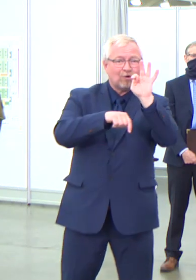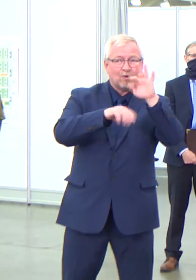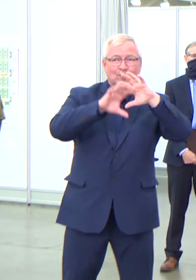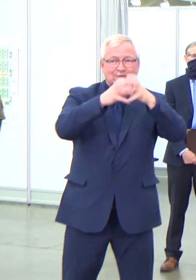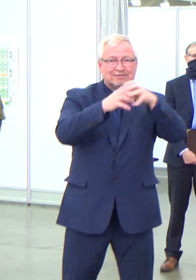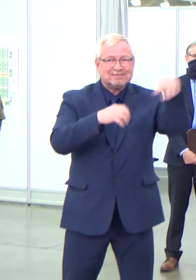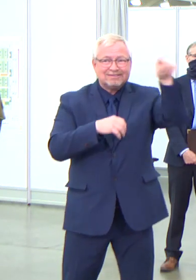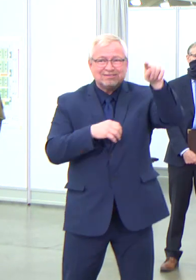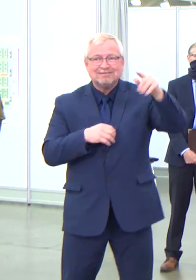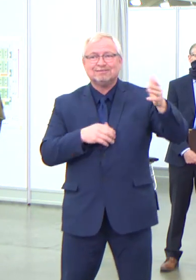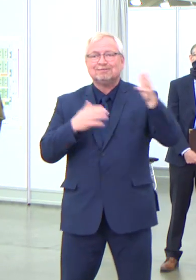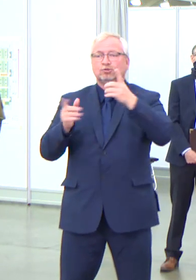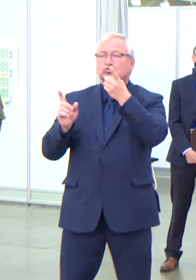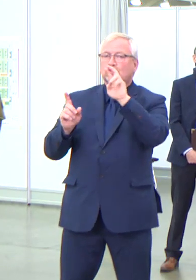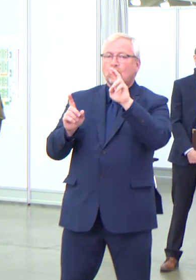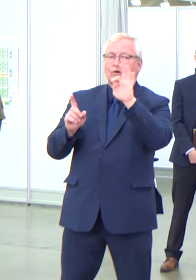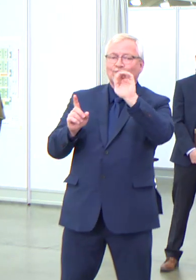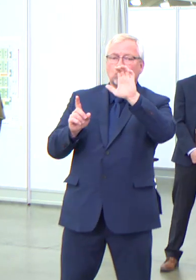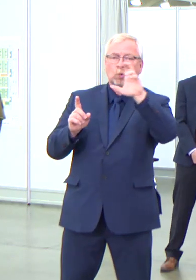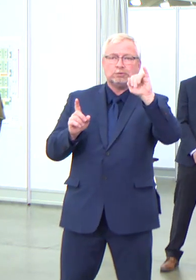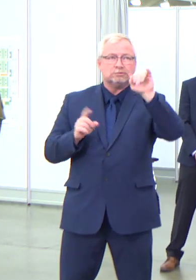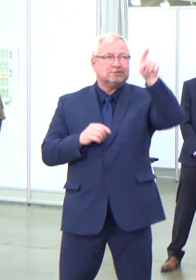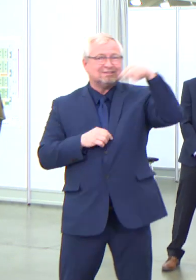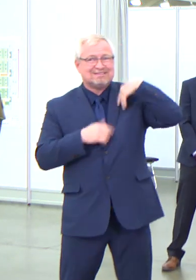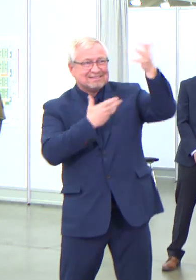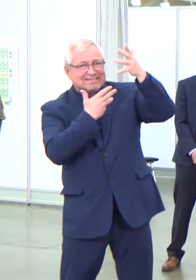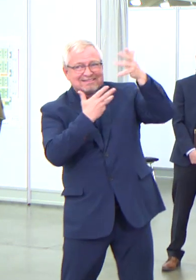, members of the President's task force, including Dr. Fauci, Dr.